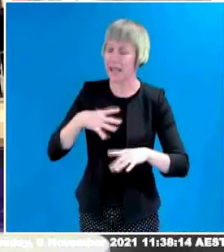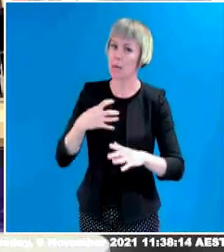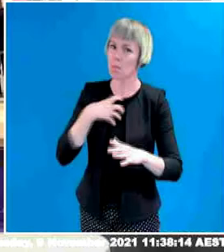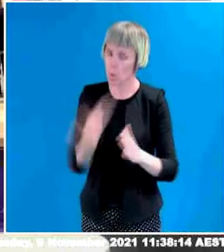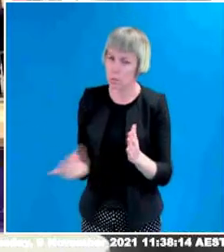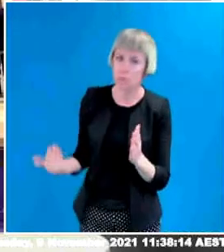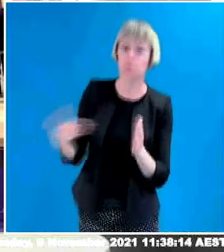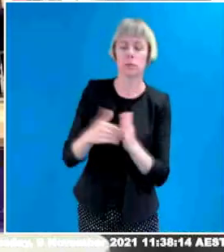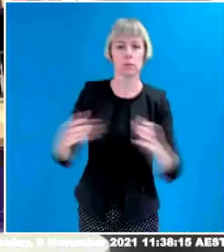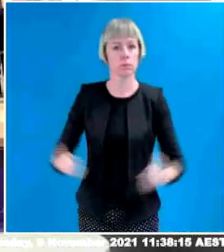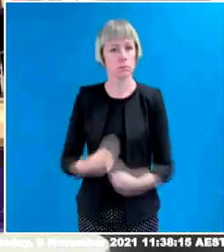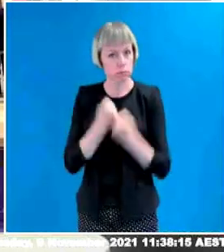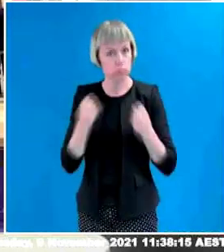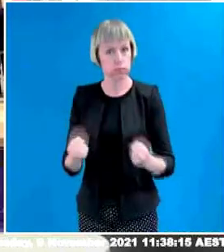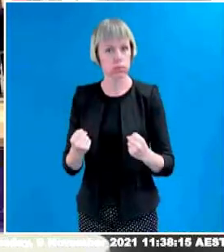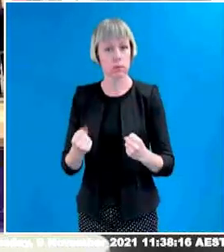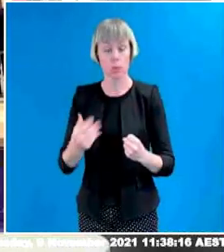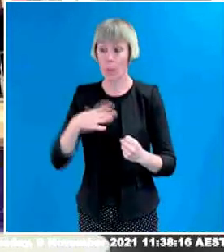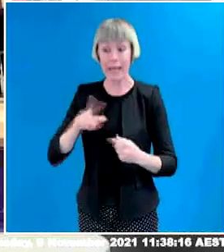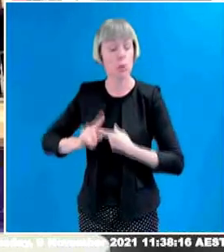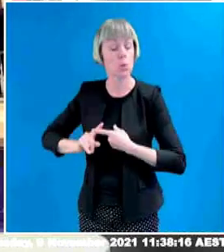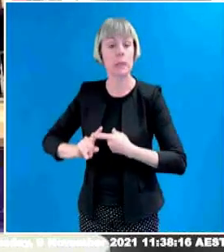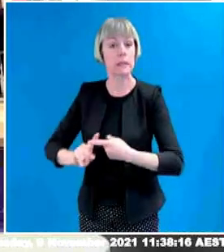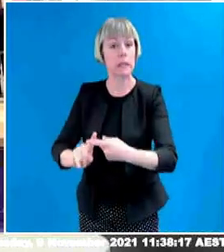we need to be on this focus of continuous improvement.